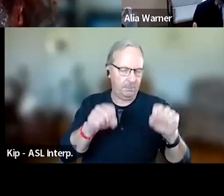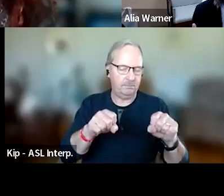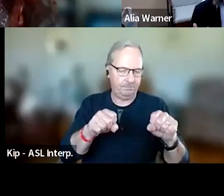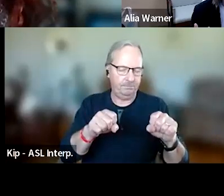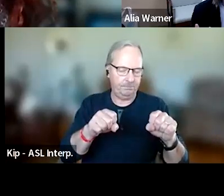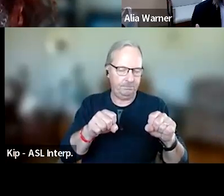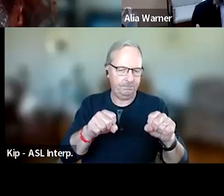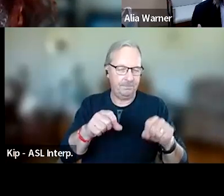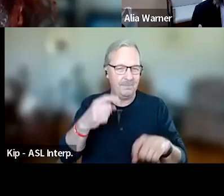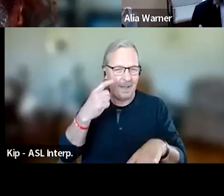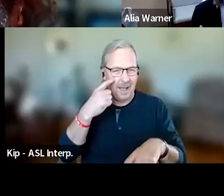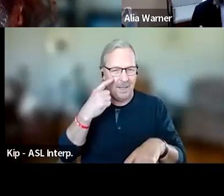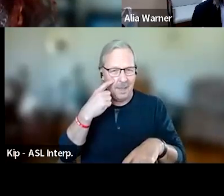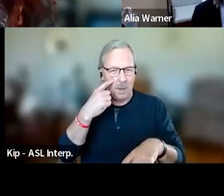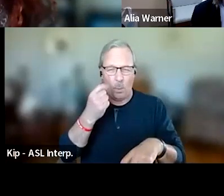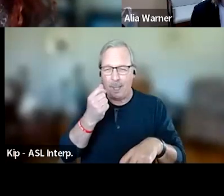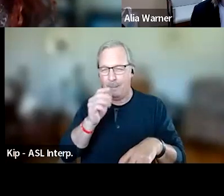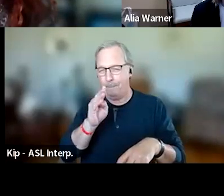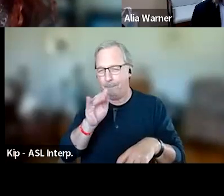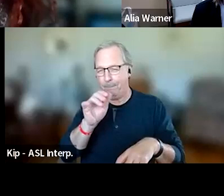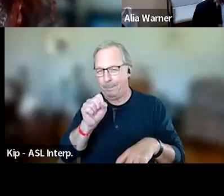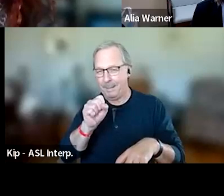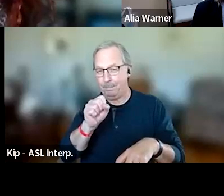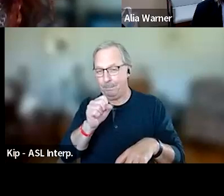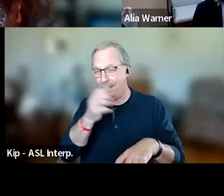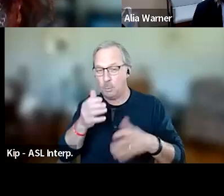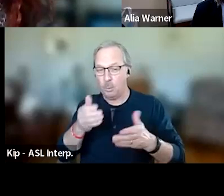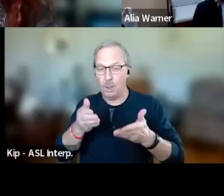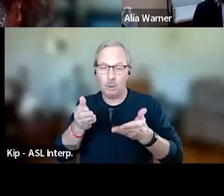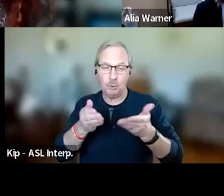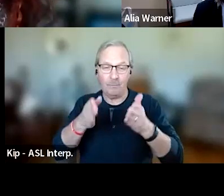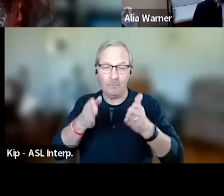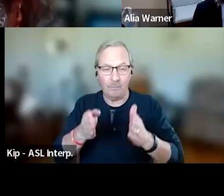I think we're a little biased because we're service providers for people that are struggling and seeking help.